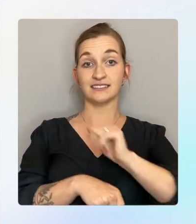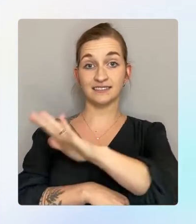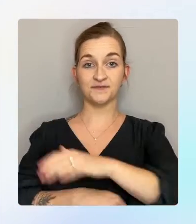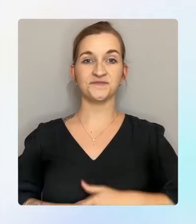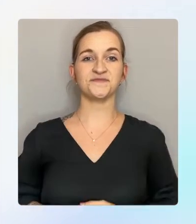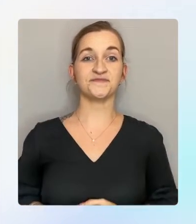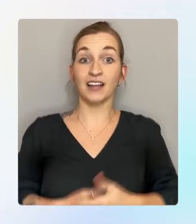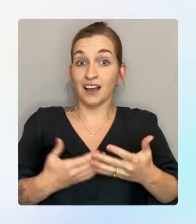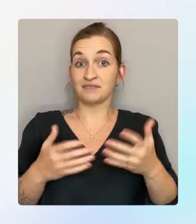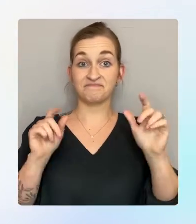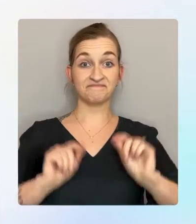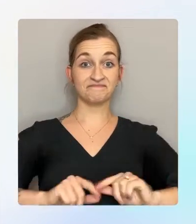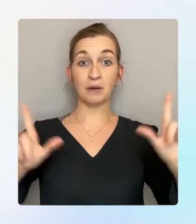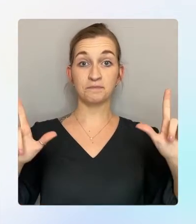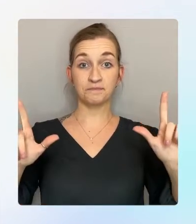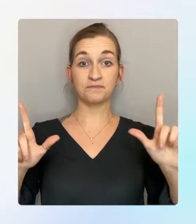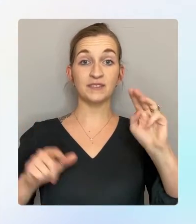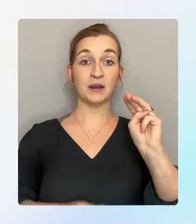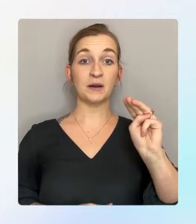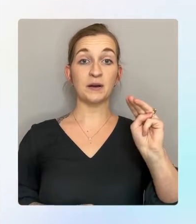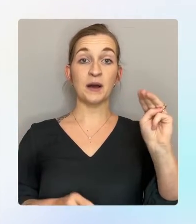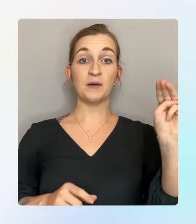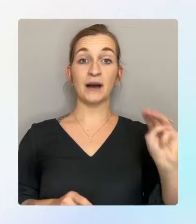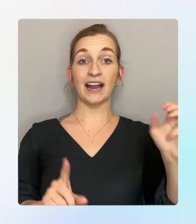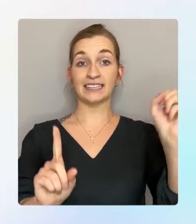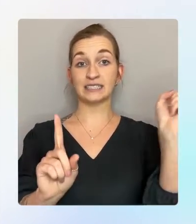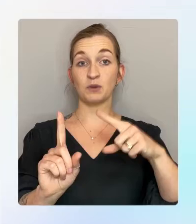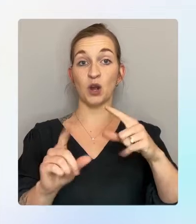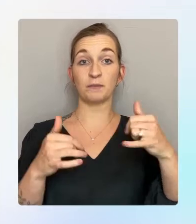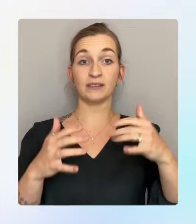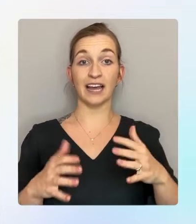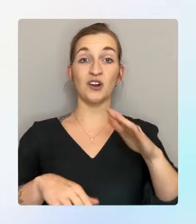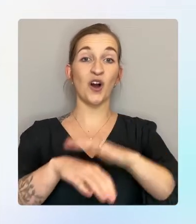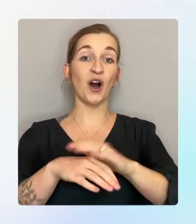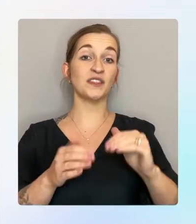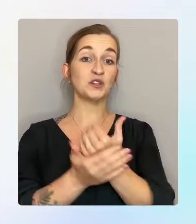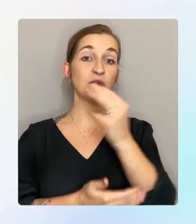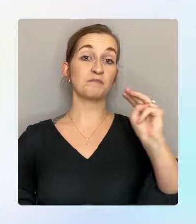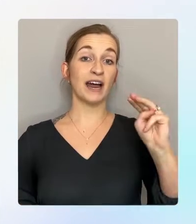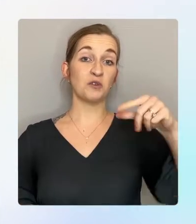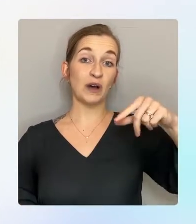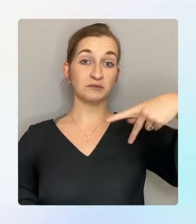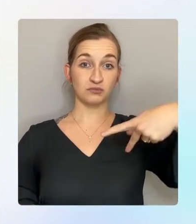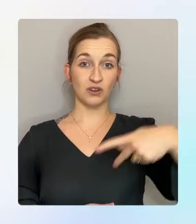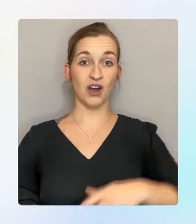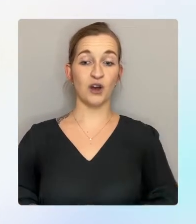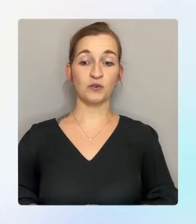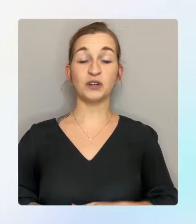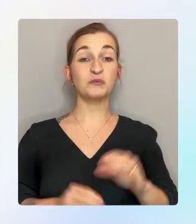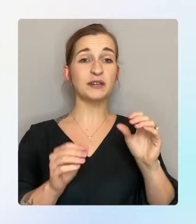And here it is on Meta Spark Player on the new Meta Quest Pro. You can place it on the desk